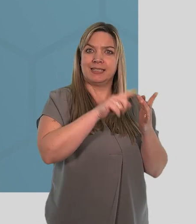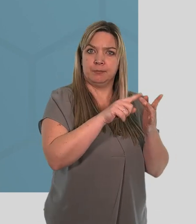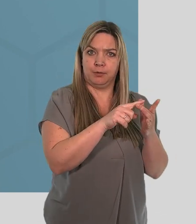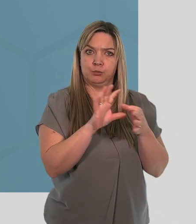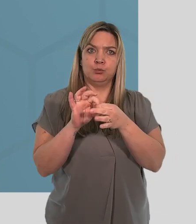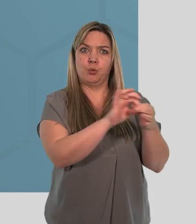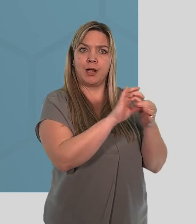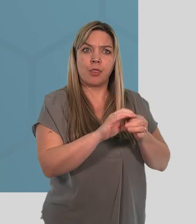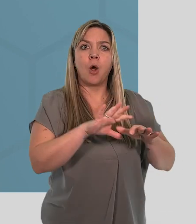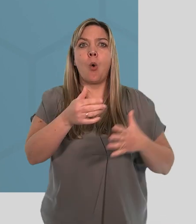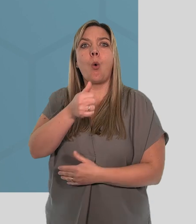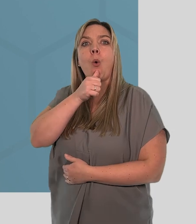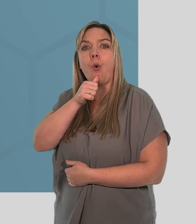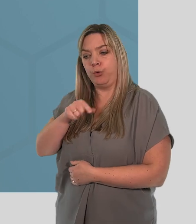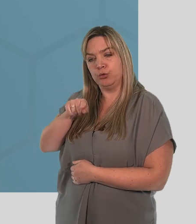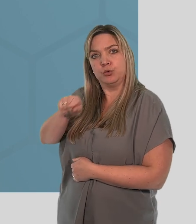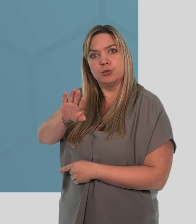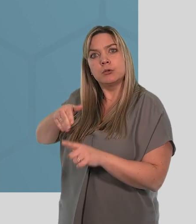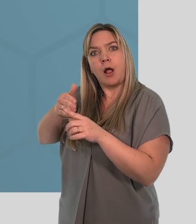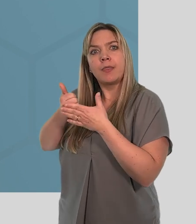If the patient fails to respond to these combination treatments,